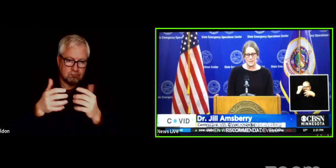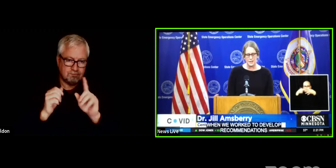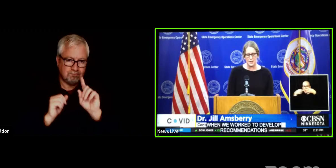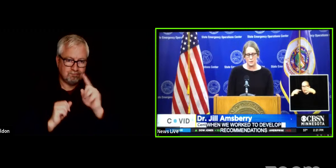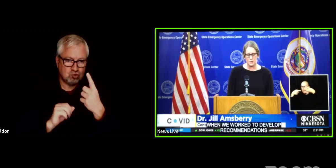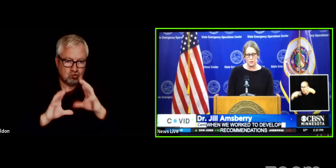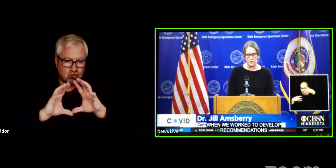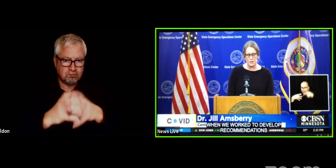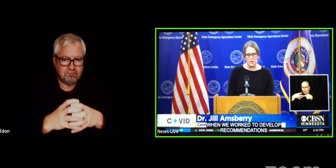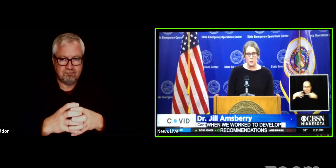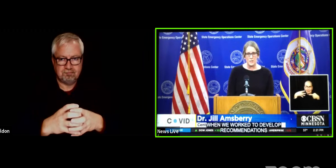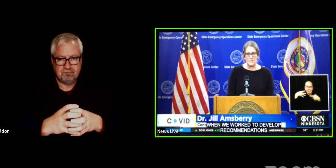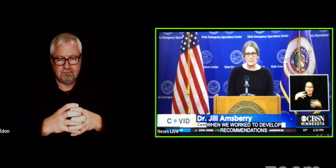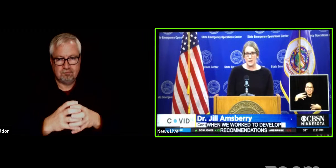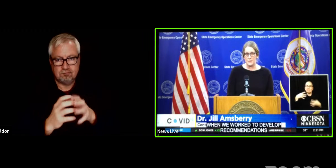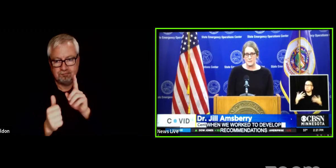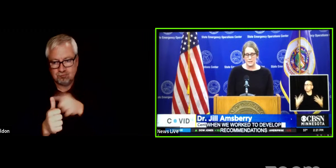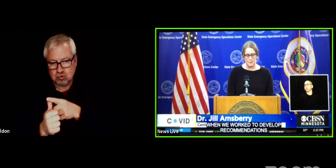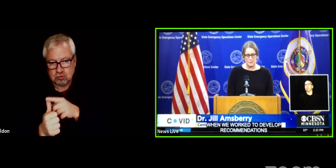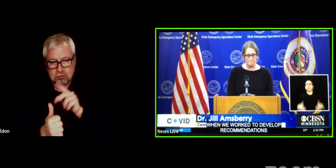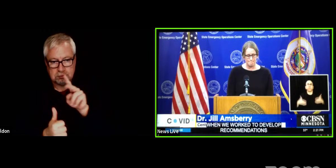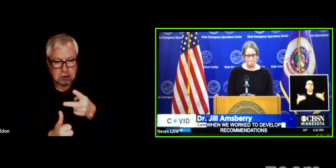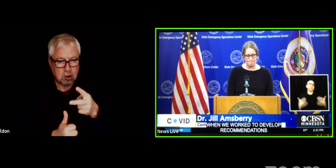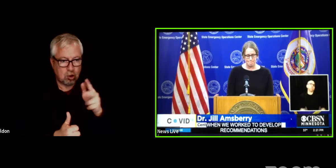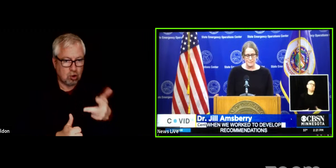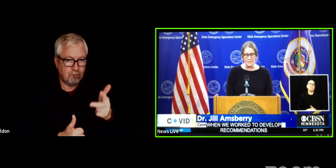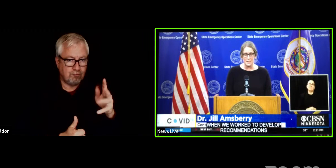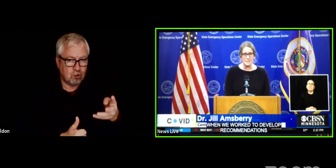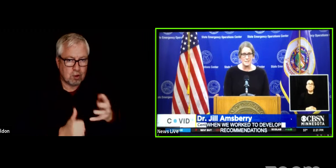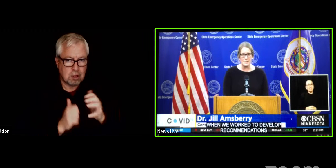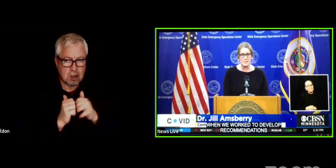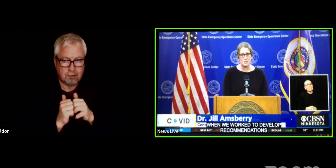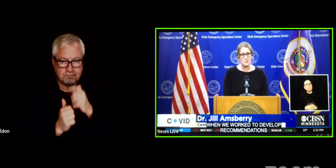SECONDS, THIRDS, WE DID THAT TOGETHER. THESE DECISIONS ARE